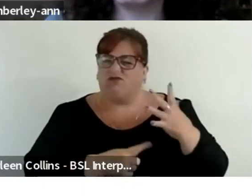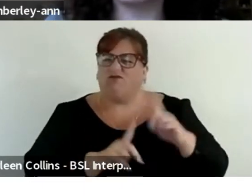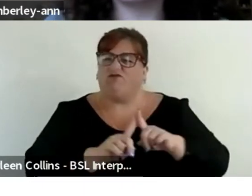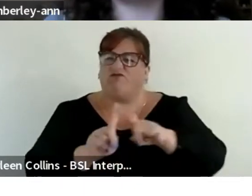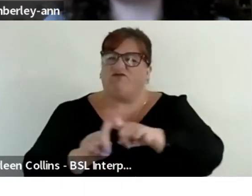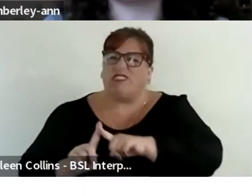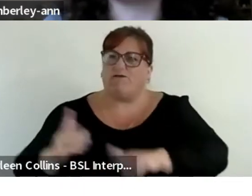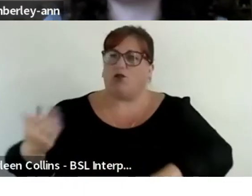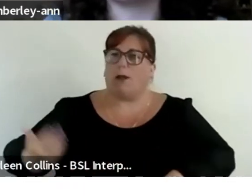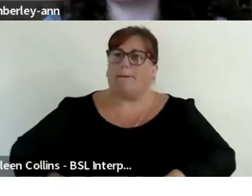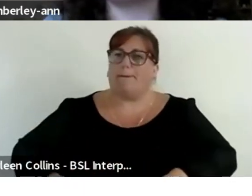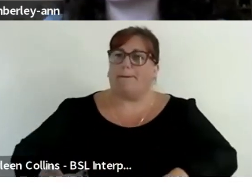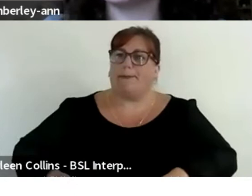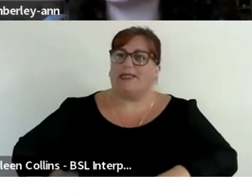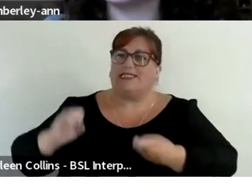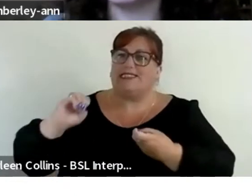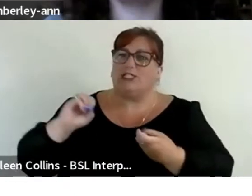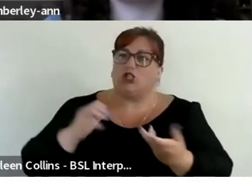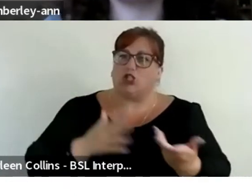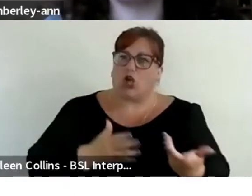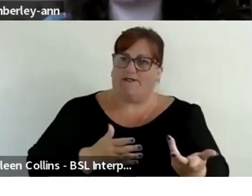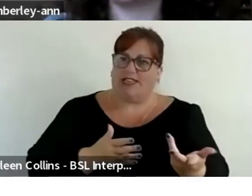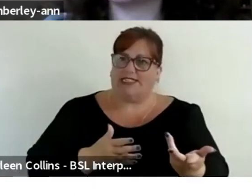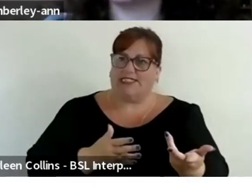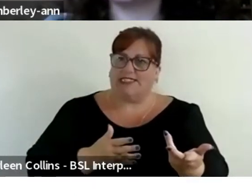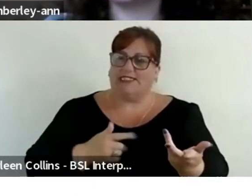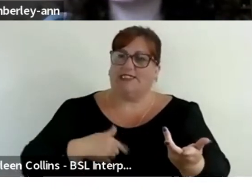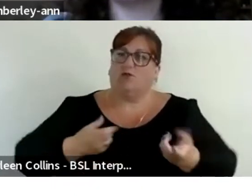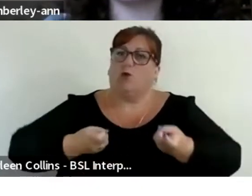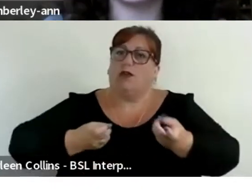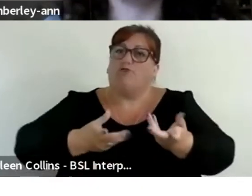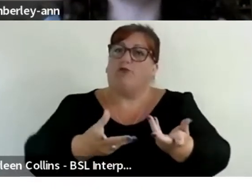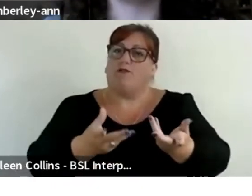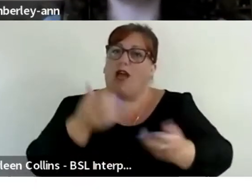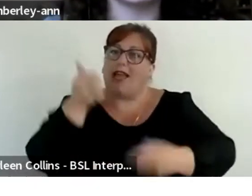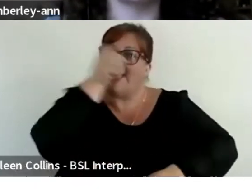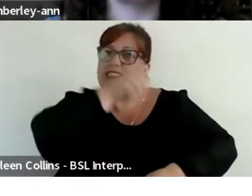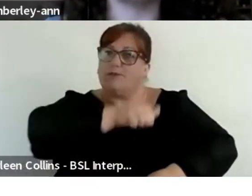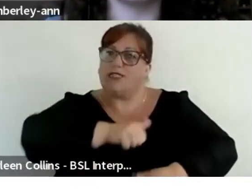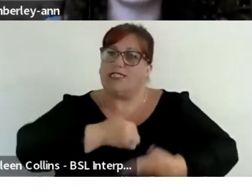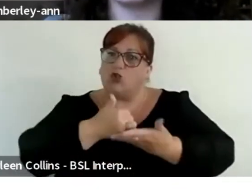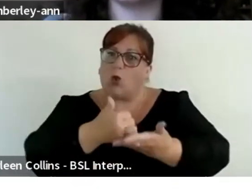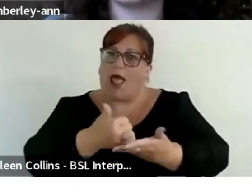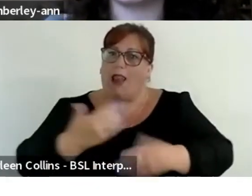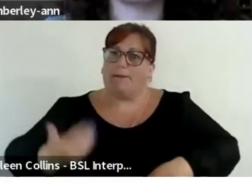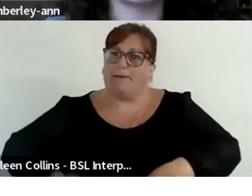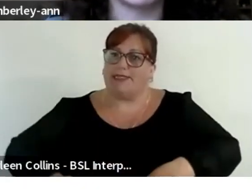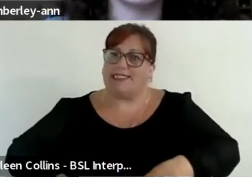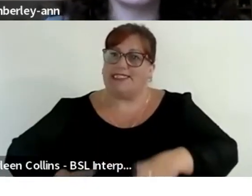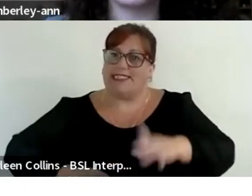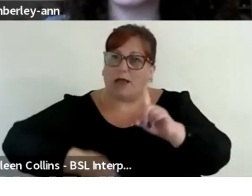We provide this expertise to help businesses improve, change or manage the business that they carry out.